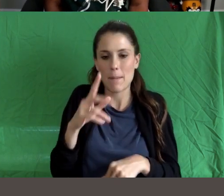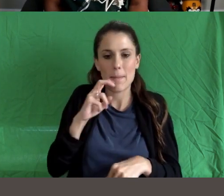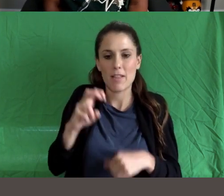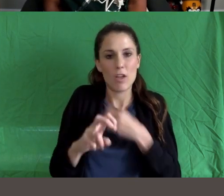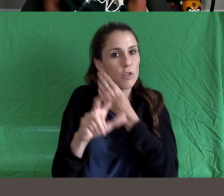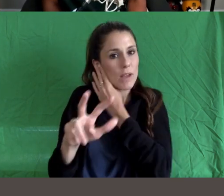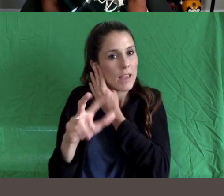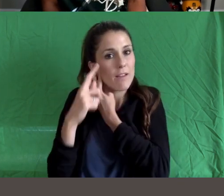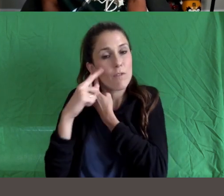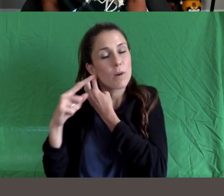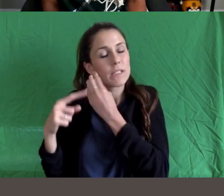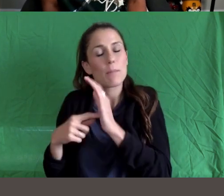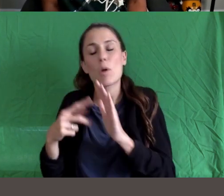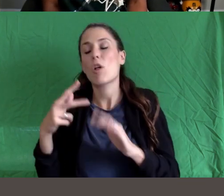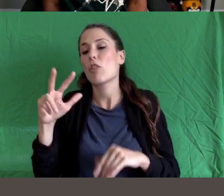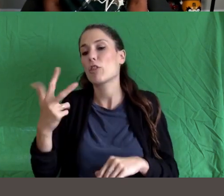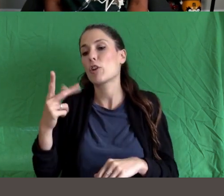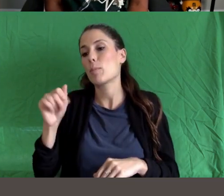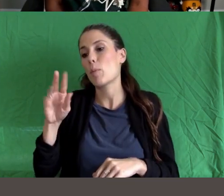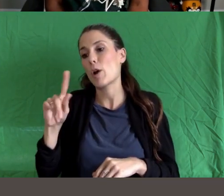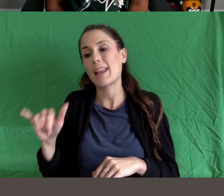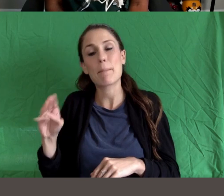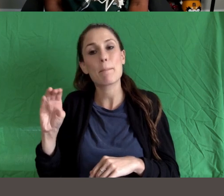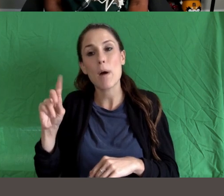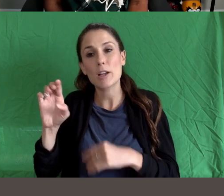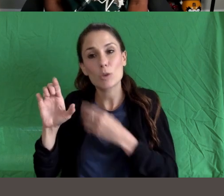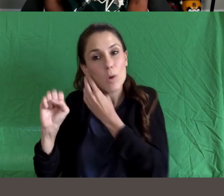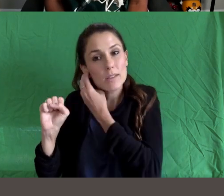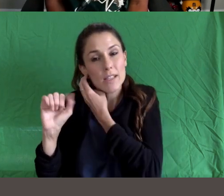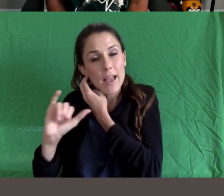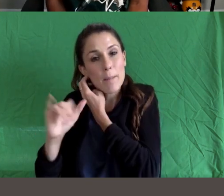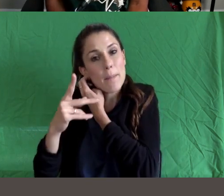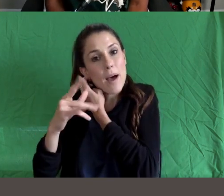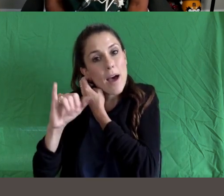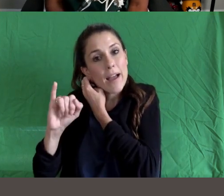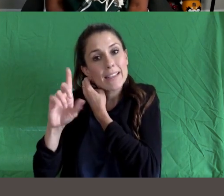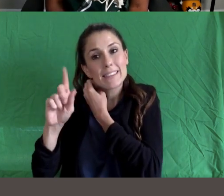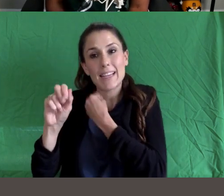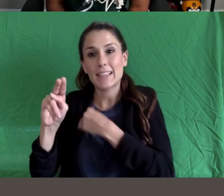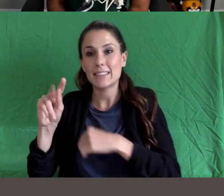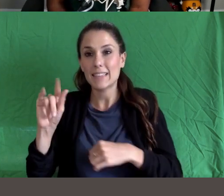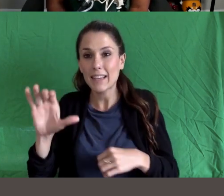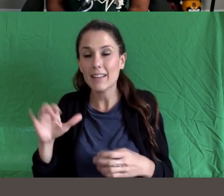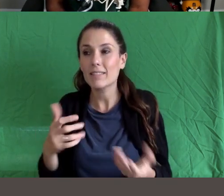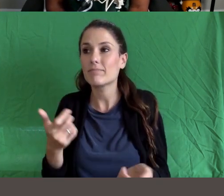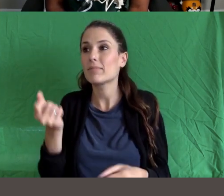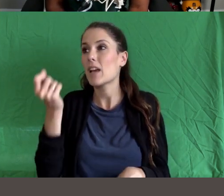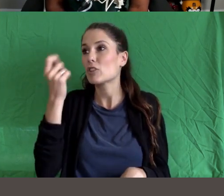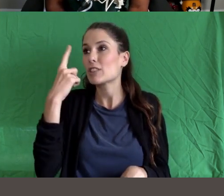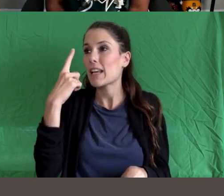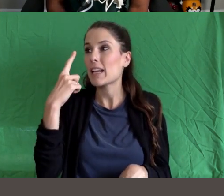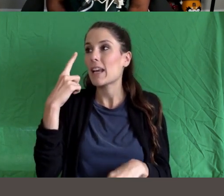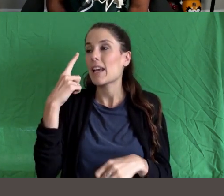looking at third-party modules like Pydantic, understanding maybe harder to comprehend or